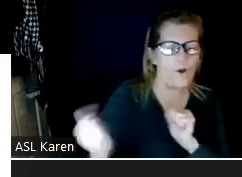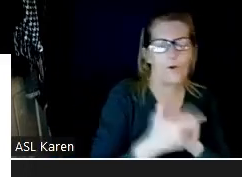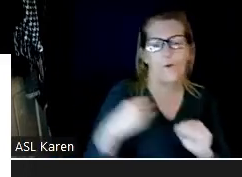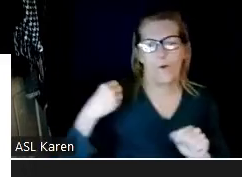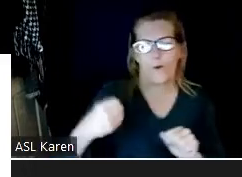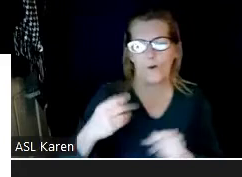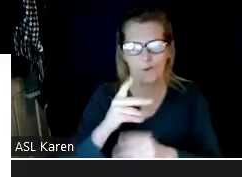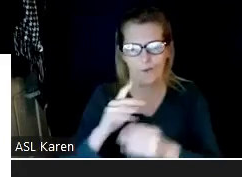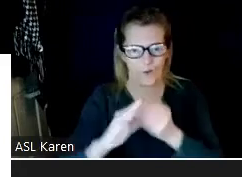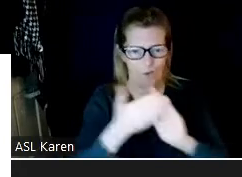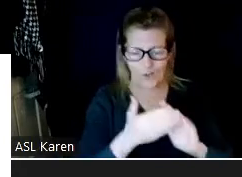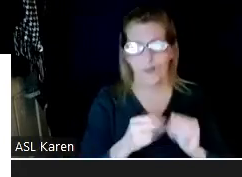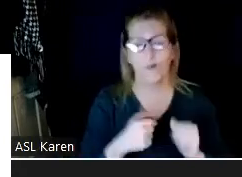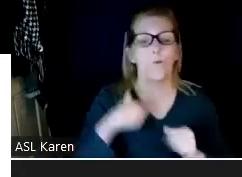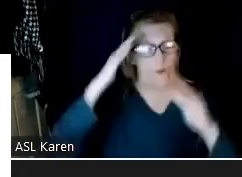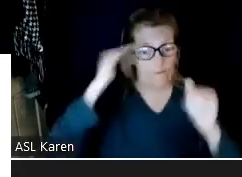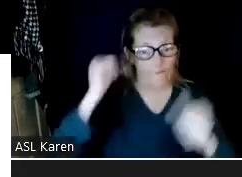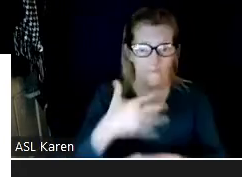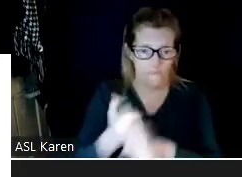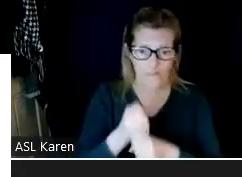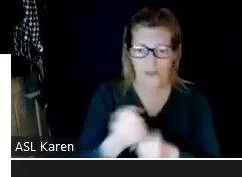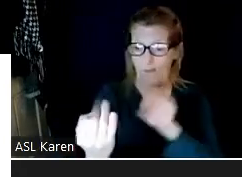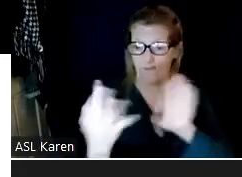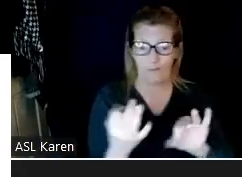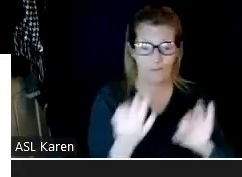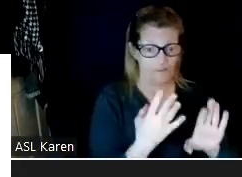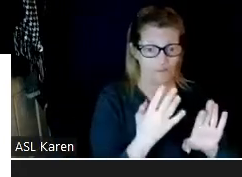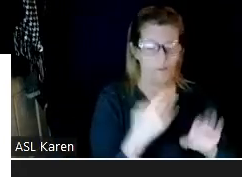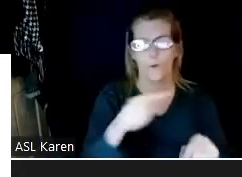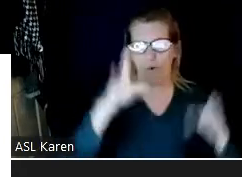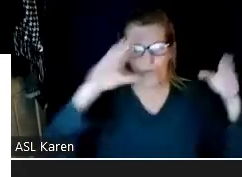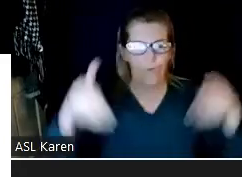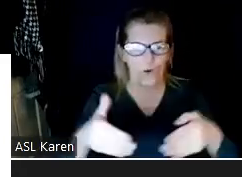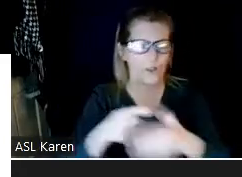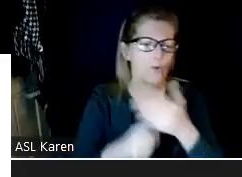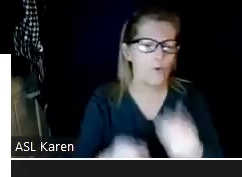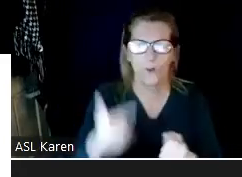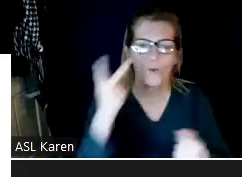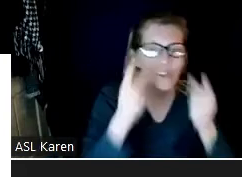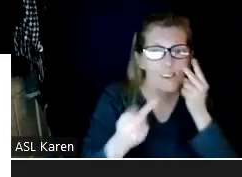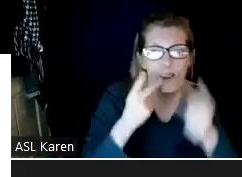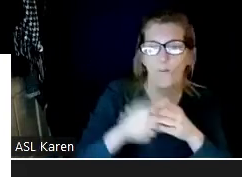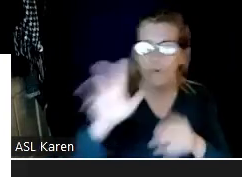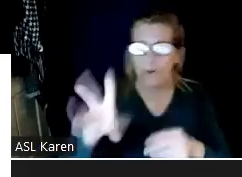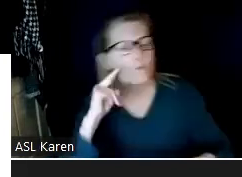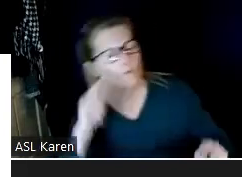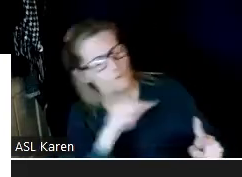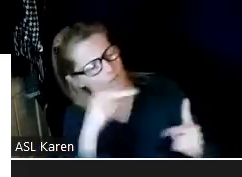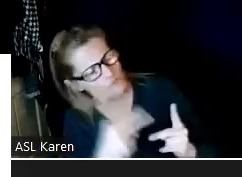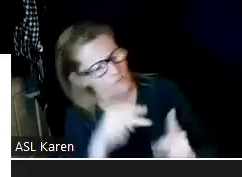15:10:49 So we hope that as you give us feedback. You'll really focus on what you see from your perspective, or you anticipate from other